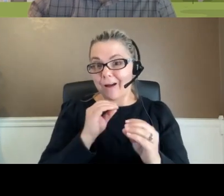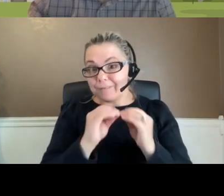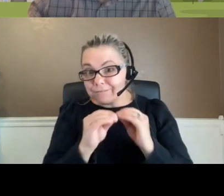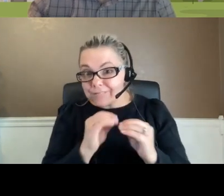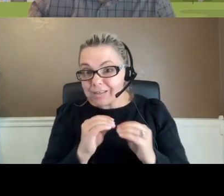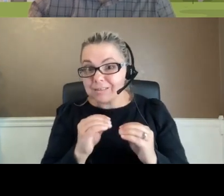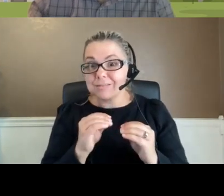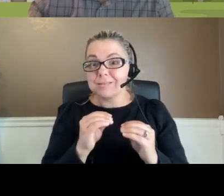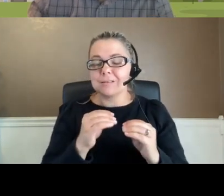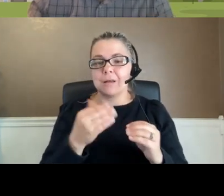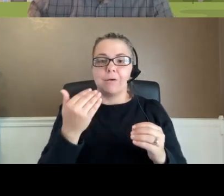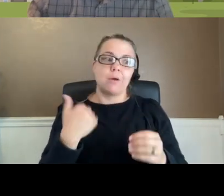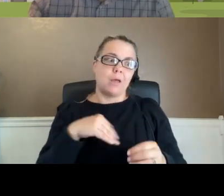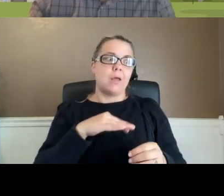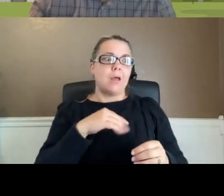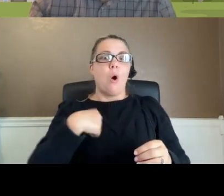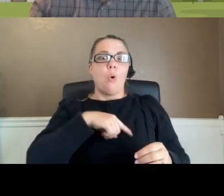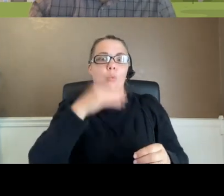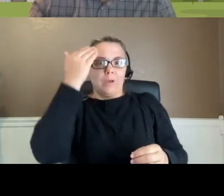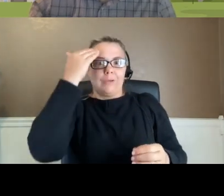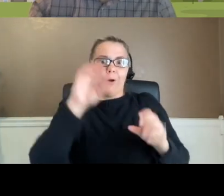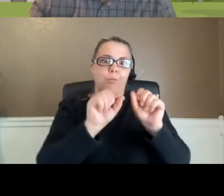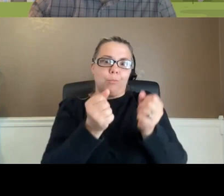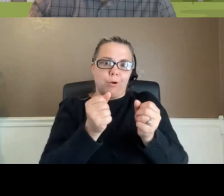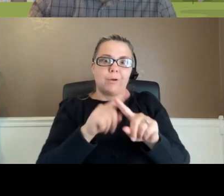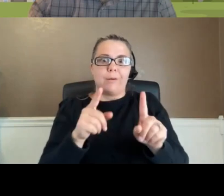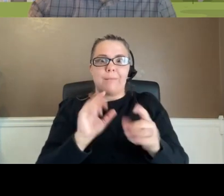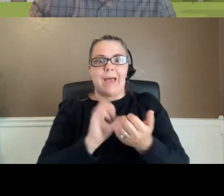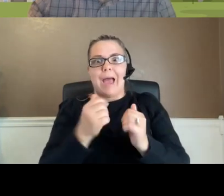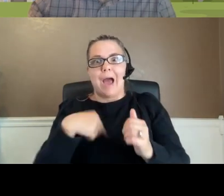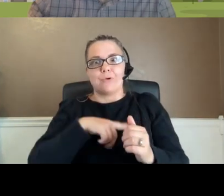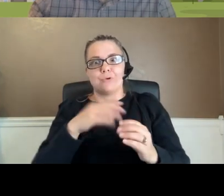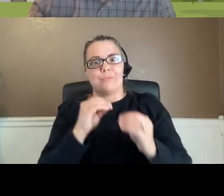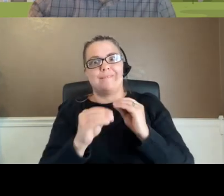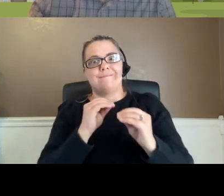okay what do I do about it? So that this thing can can be more accessible to people who might